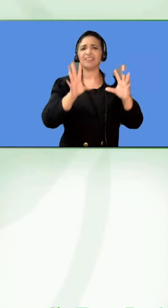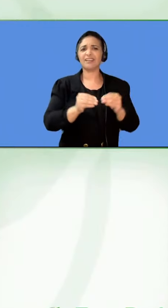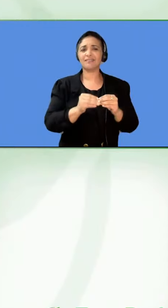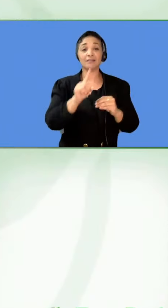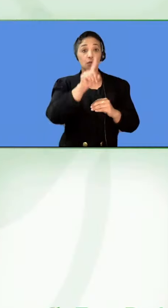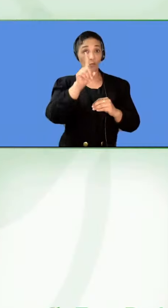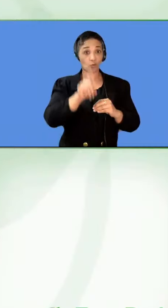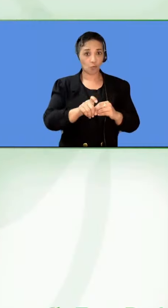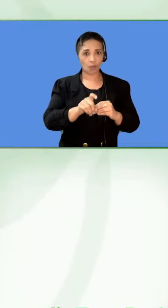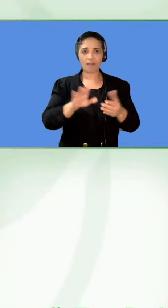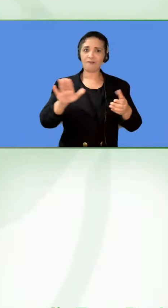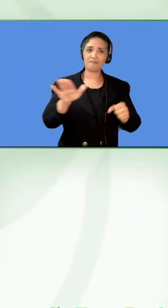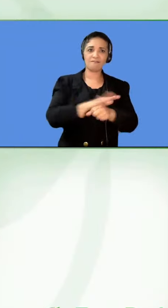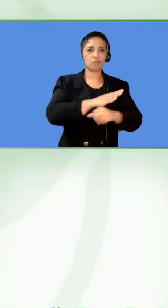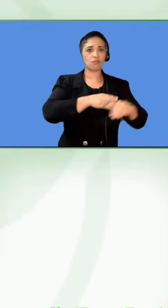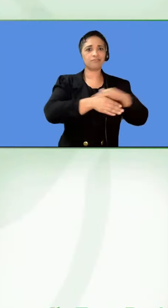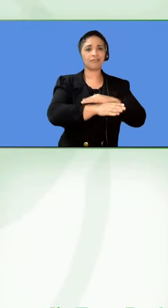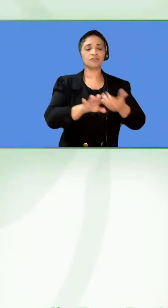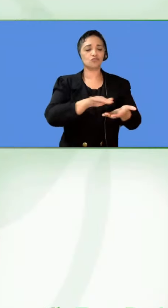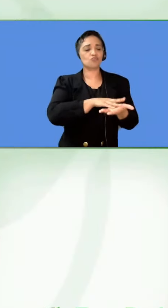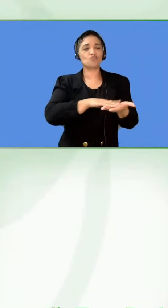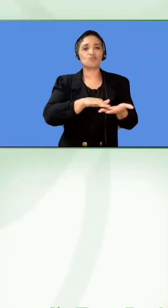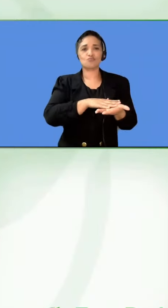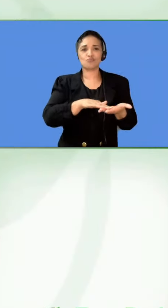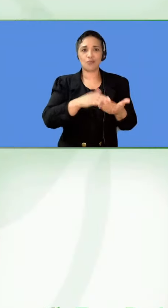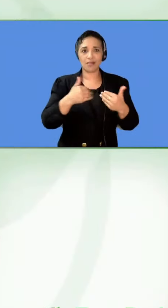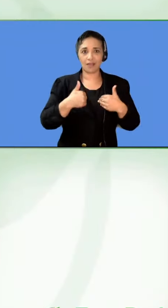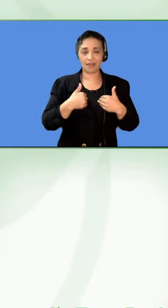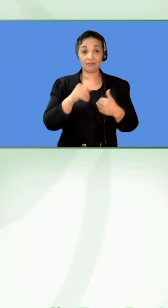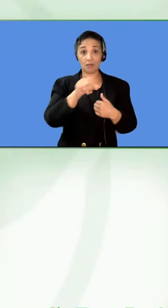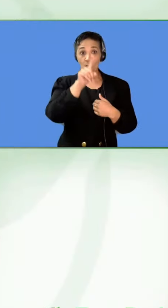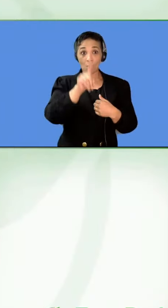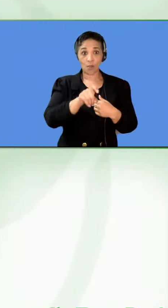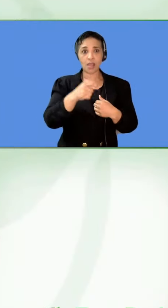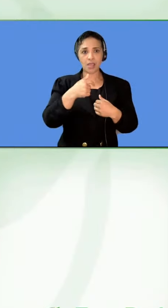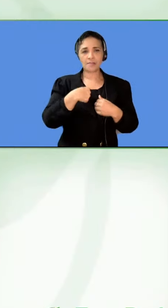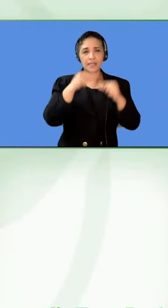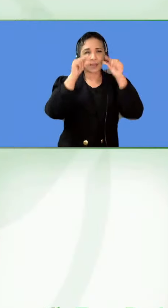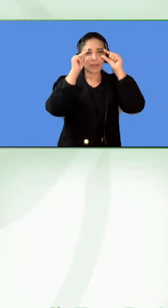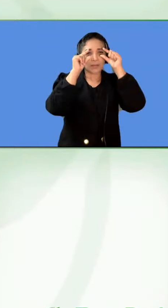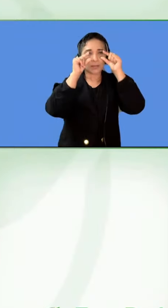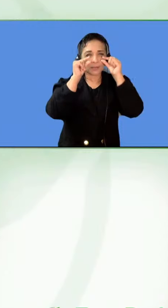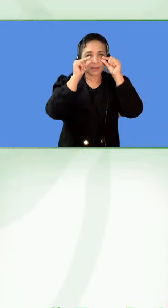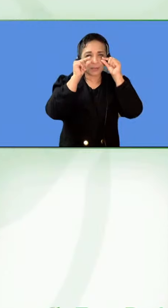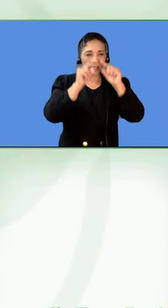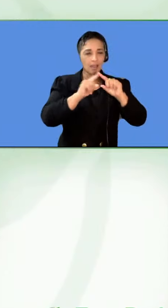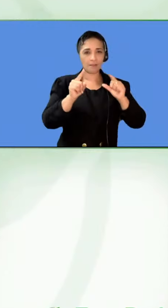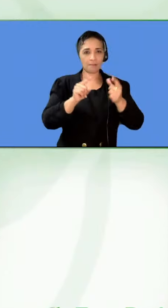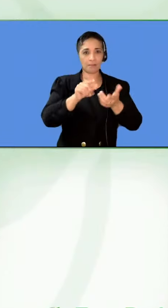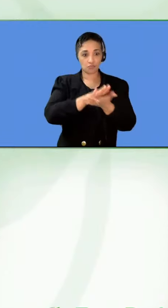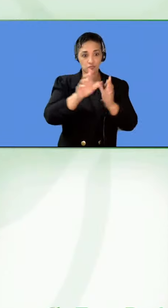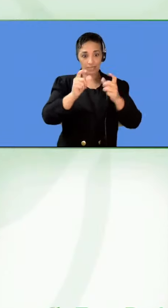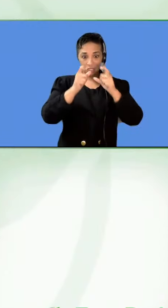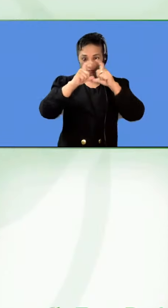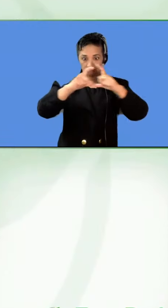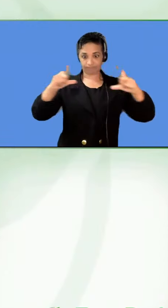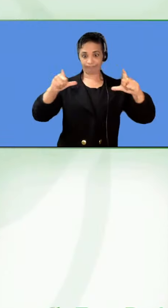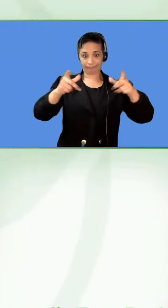This was useful because even though I have a little bit of vision, reading print is still a big struggle for me.